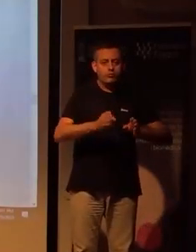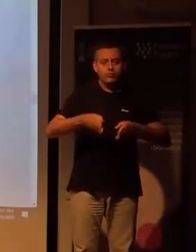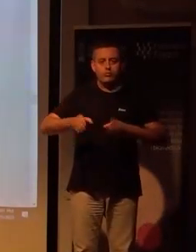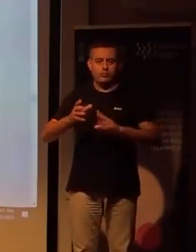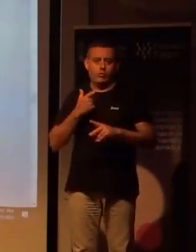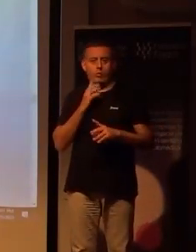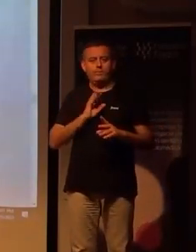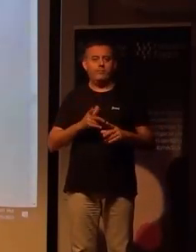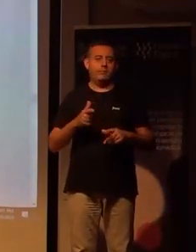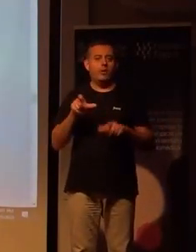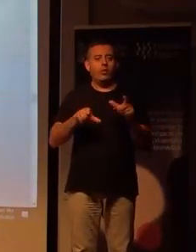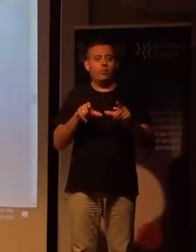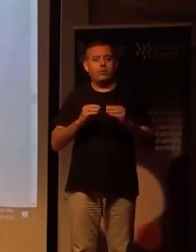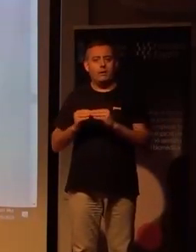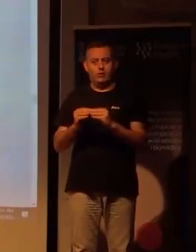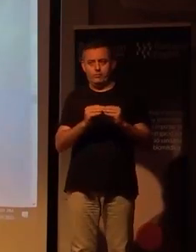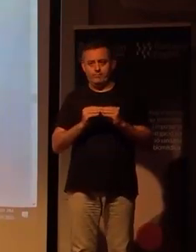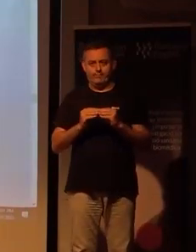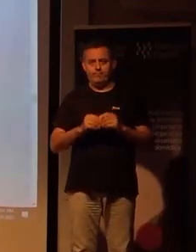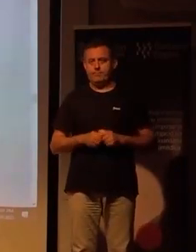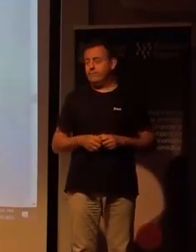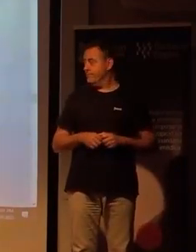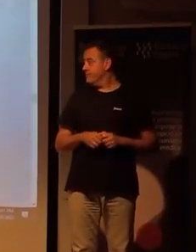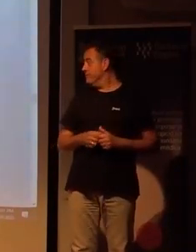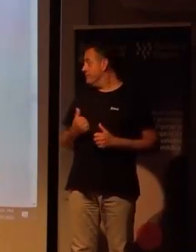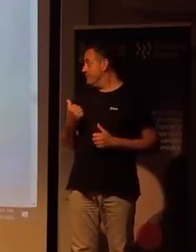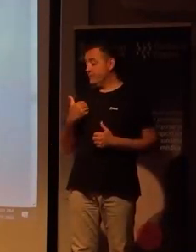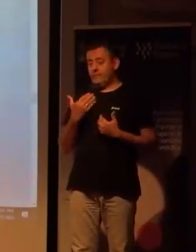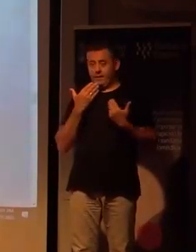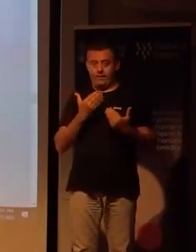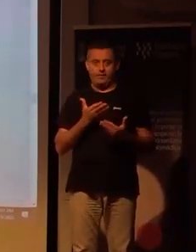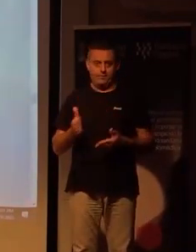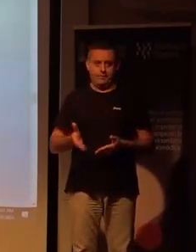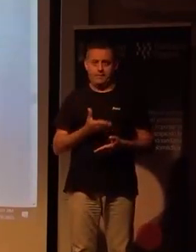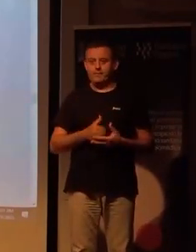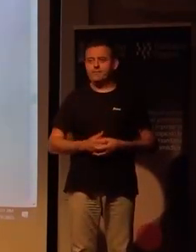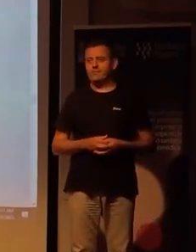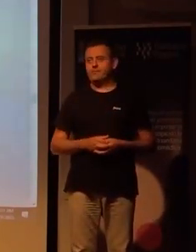Thanks, my angel. The town of Todmorden, for example,